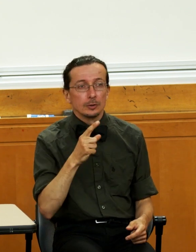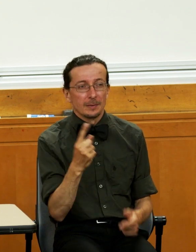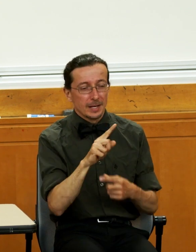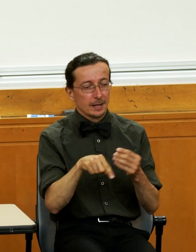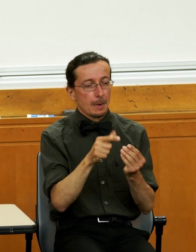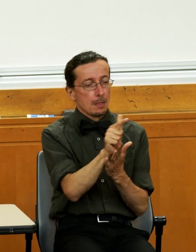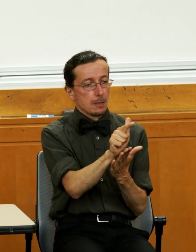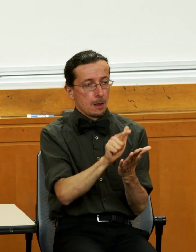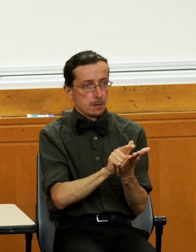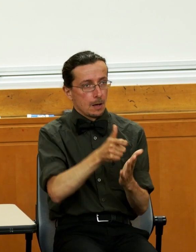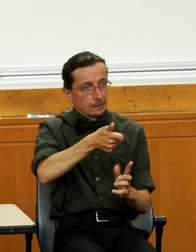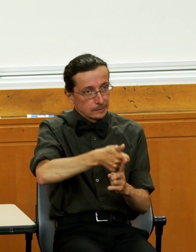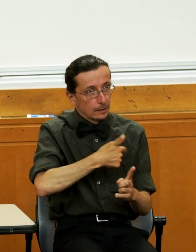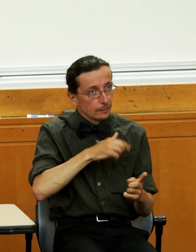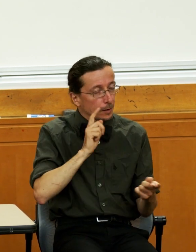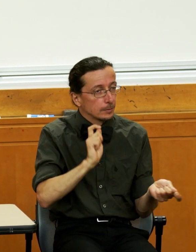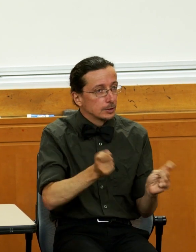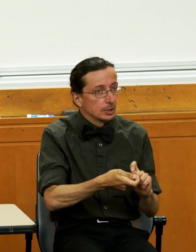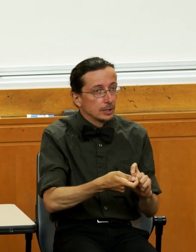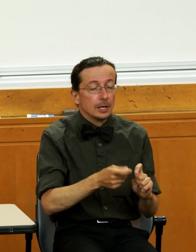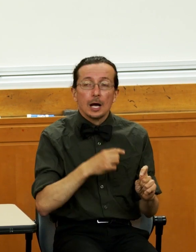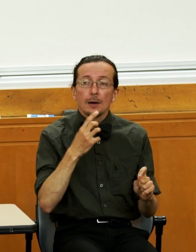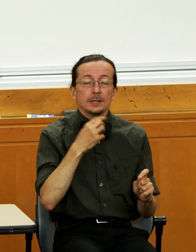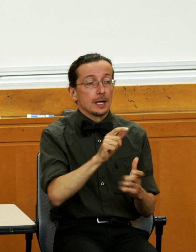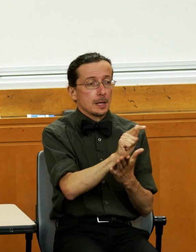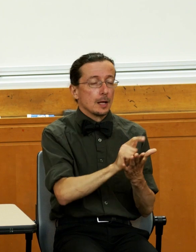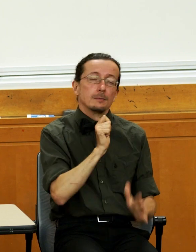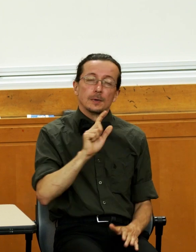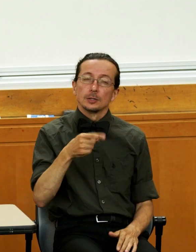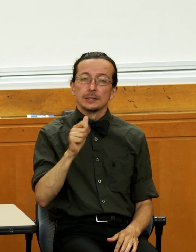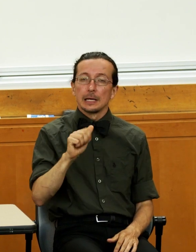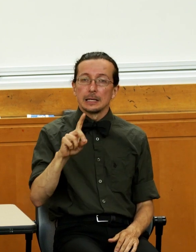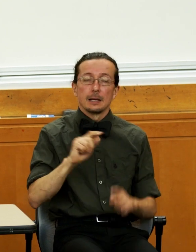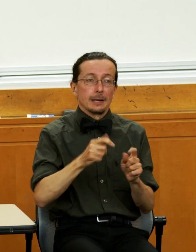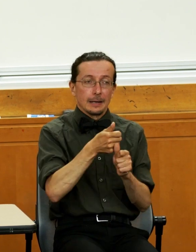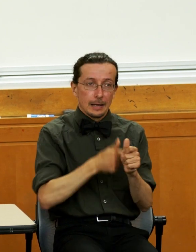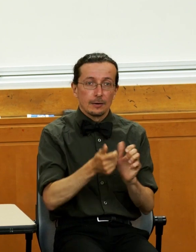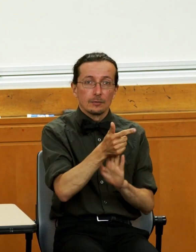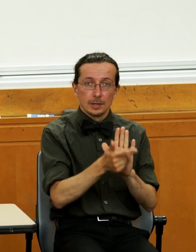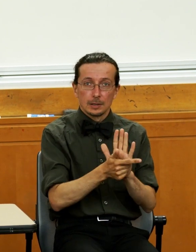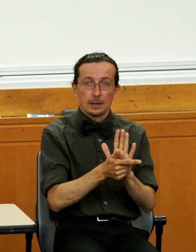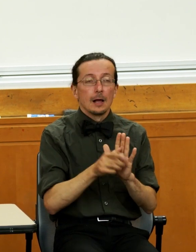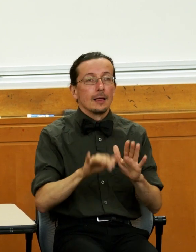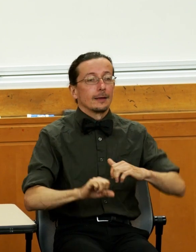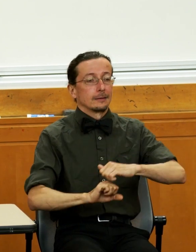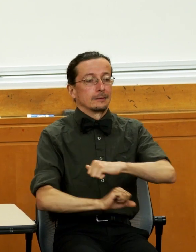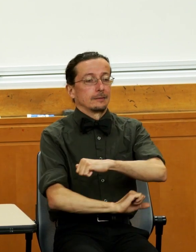would change. I just always say the law, not just the ADA, but every law is a floor and it's not a